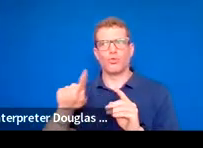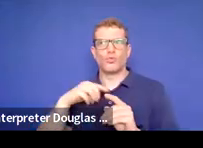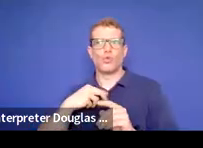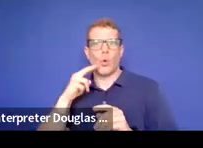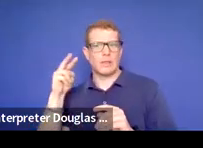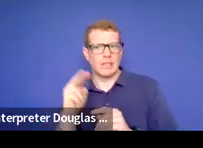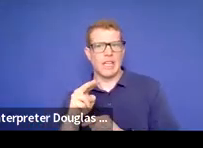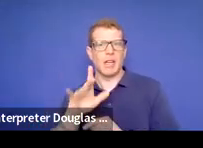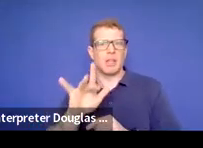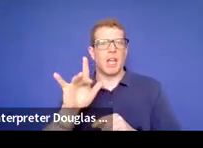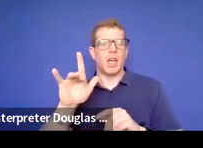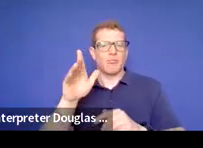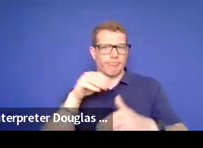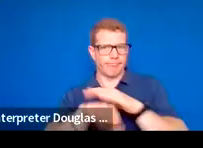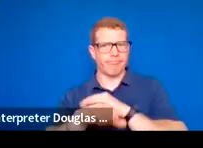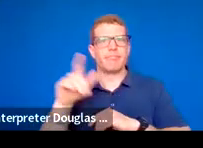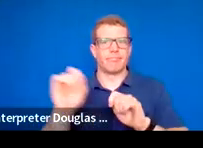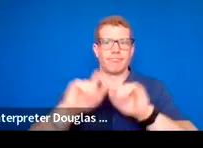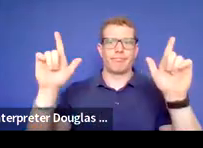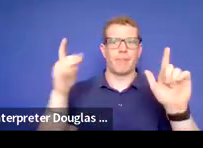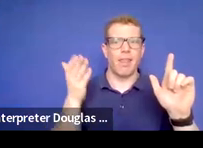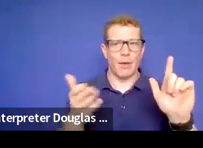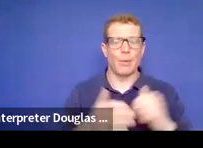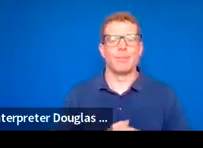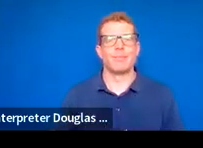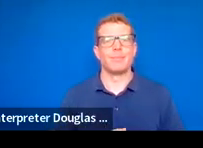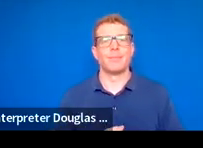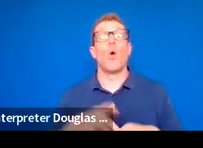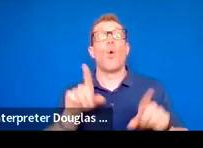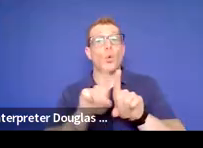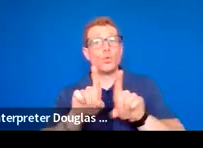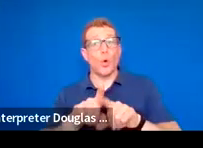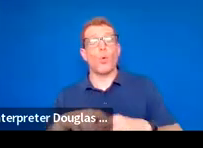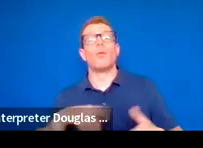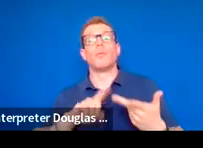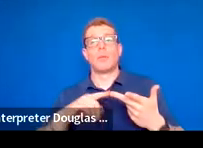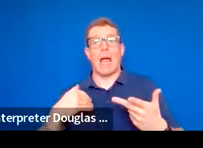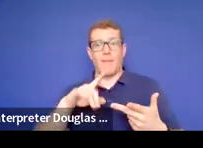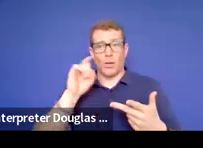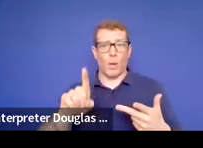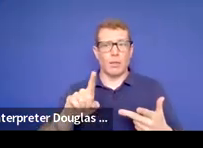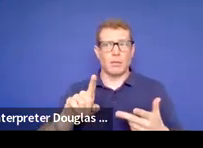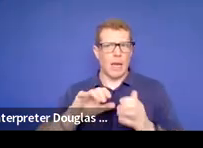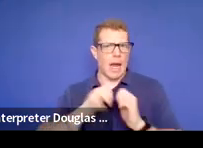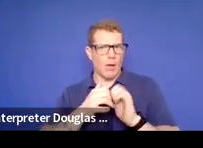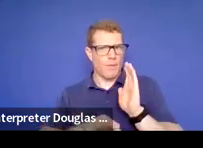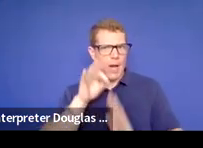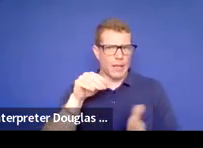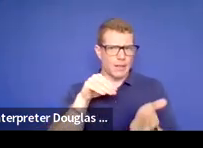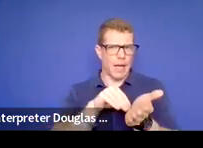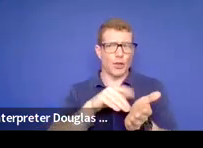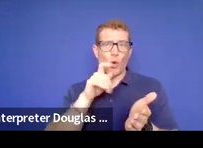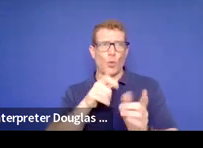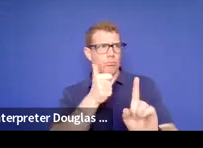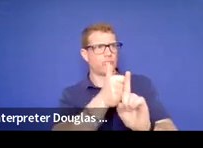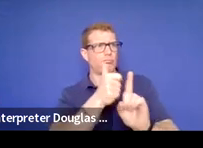Also we have questions about how do we find a doctor who specializes with dementia?